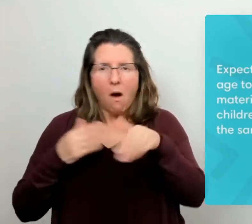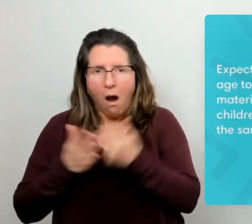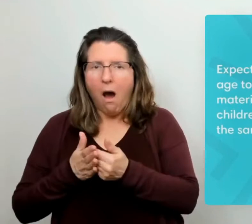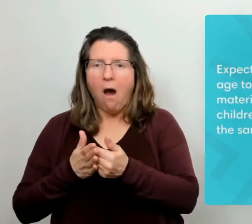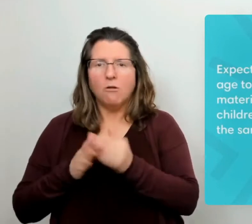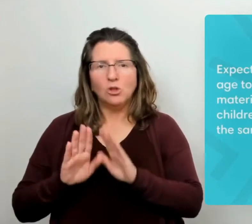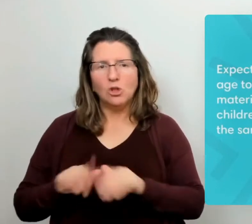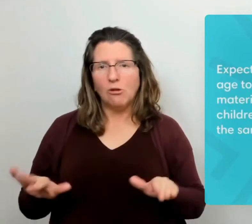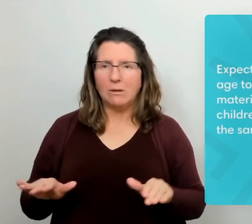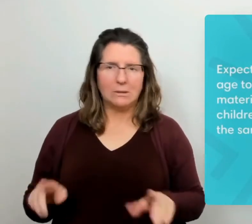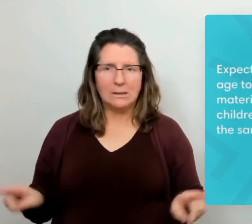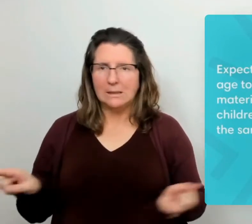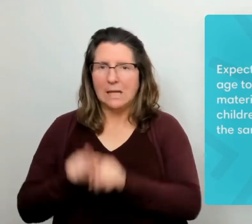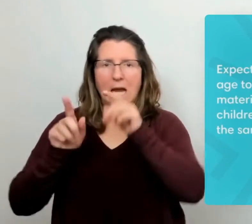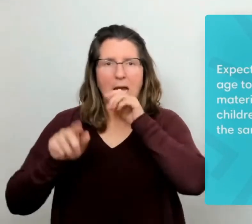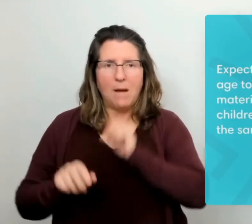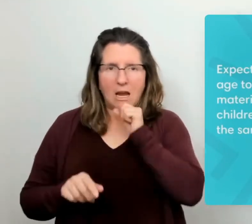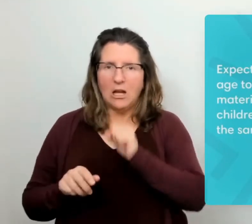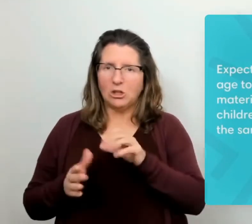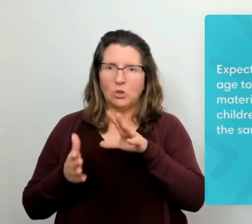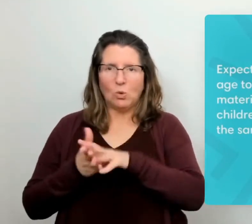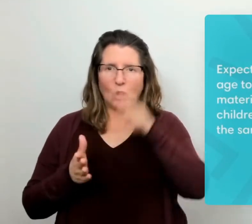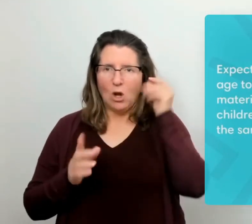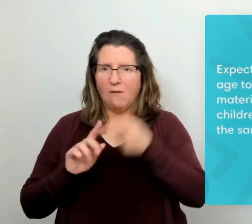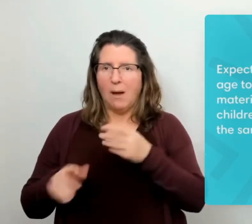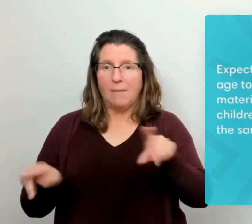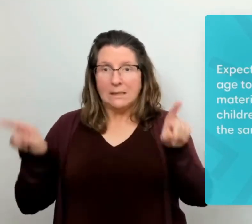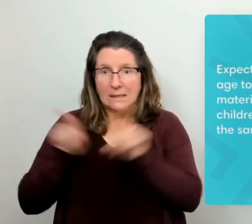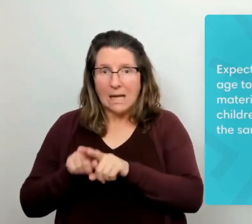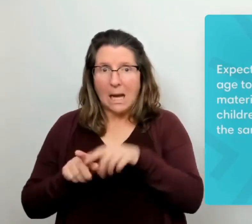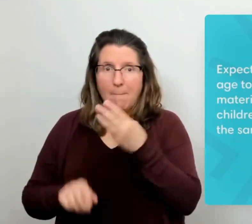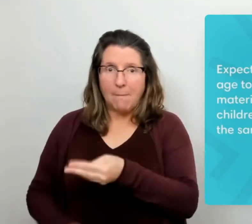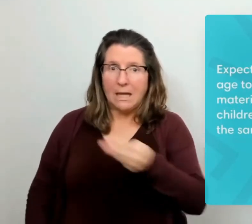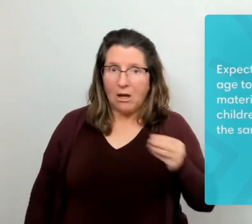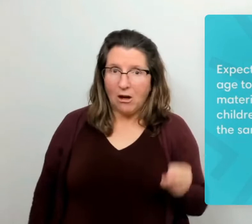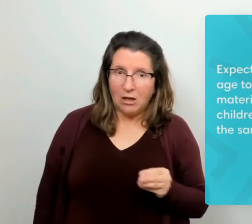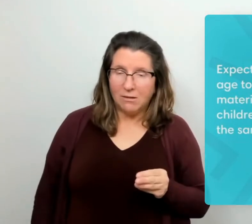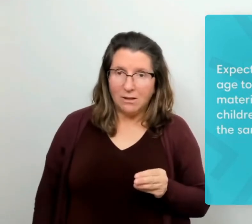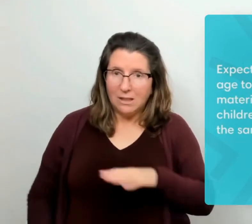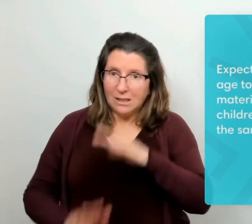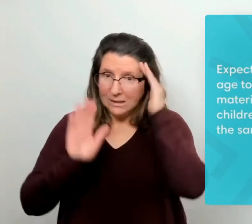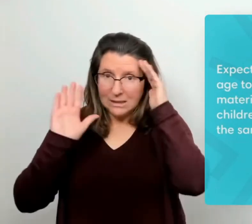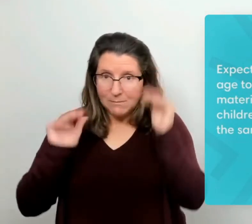Expecting all children the same age to learn from the same materials is like